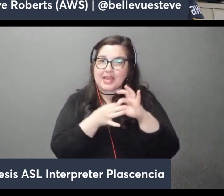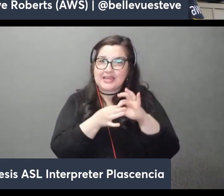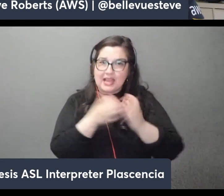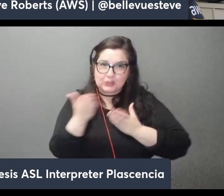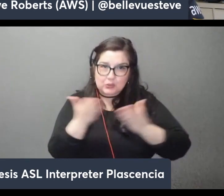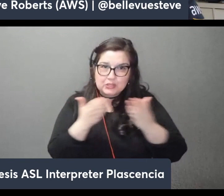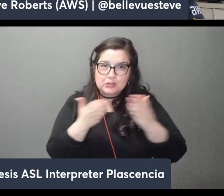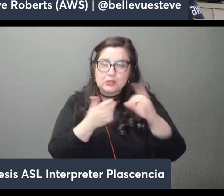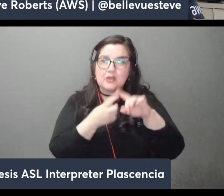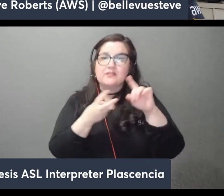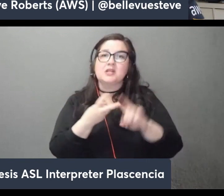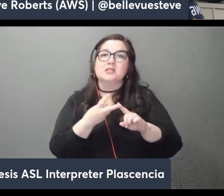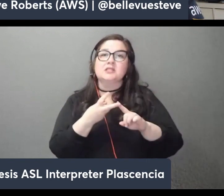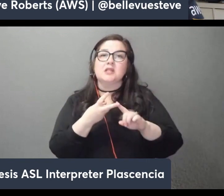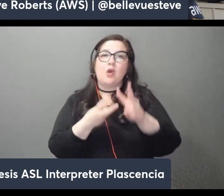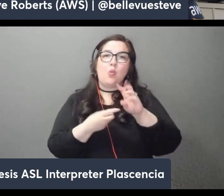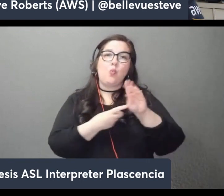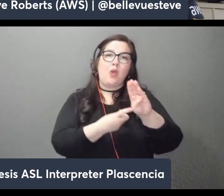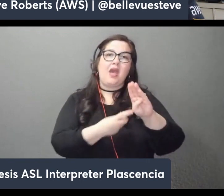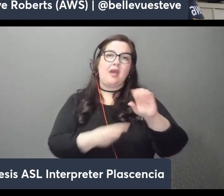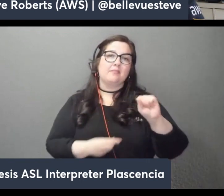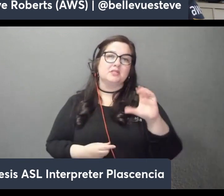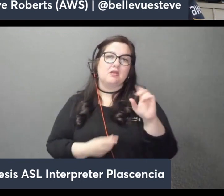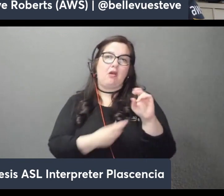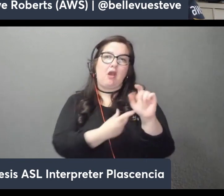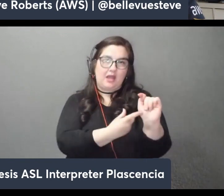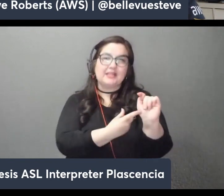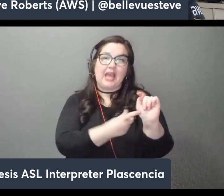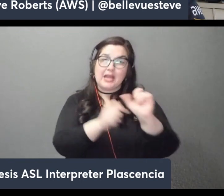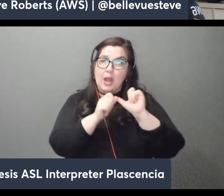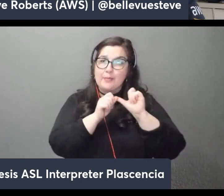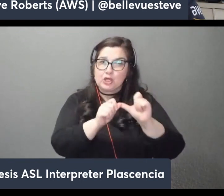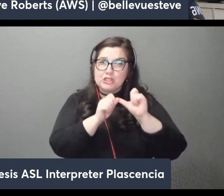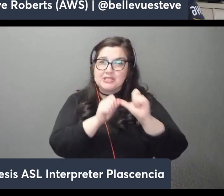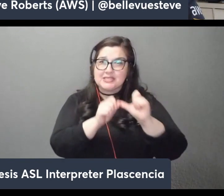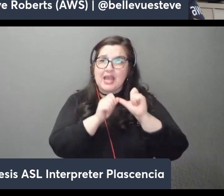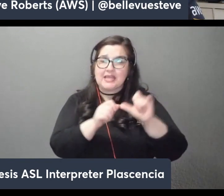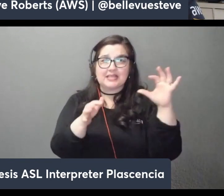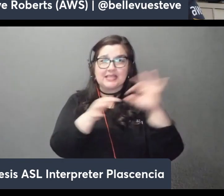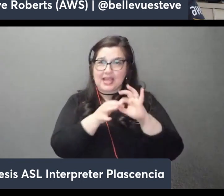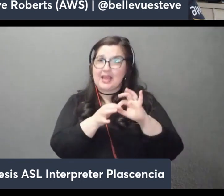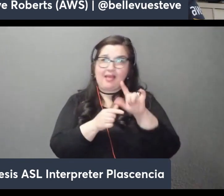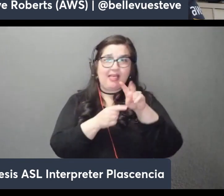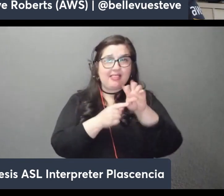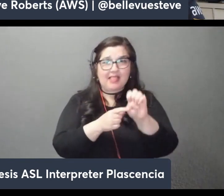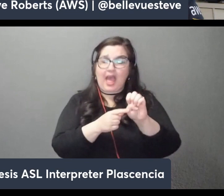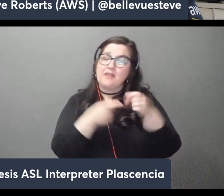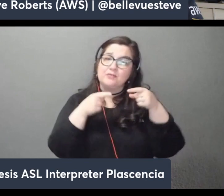It connects via web socket. That gives you a persistent connection that is live during the entire gameplay session that lets you